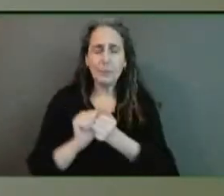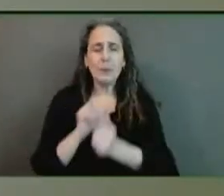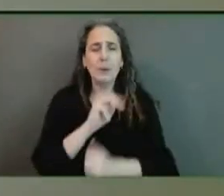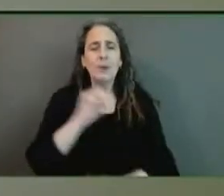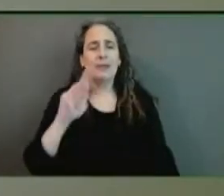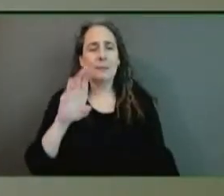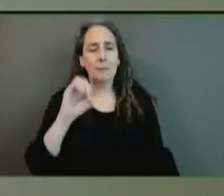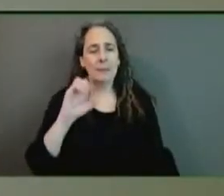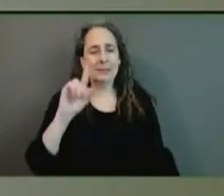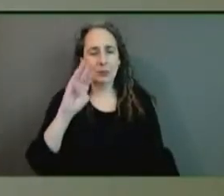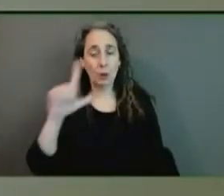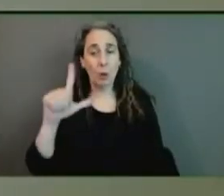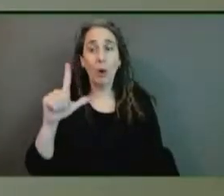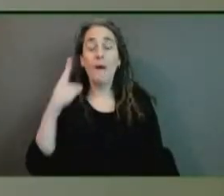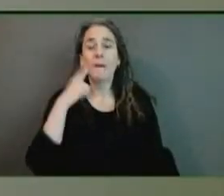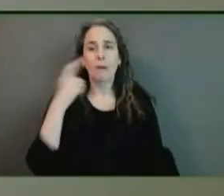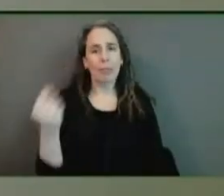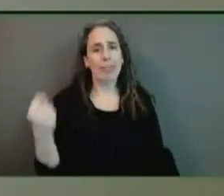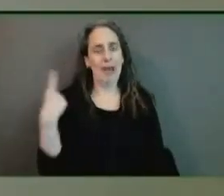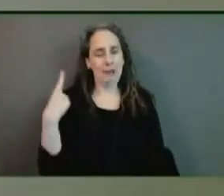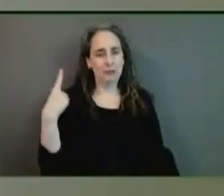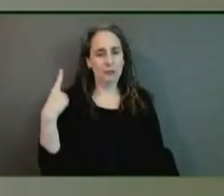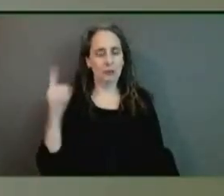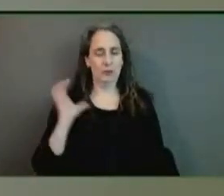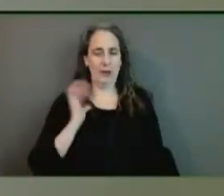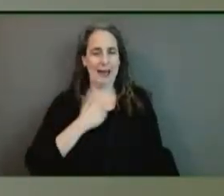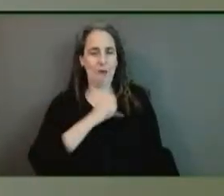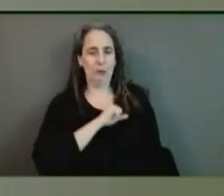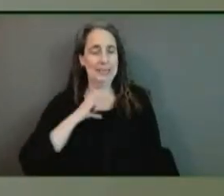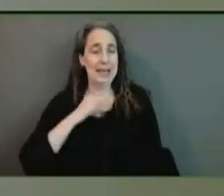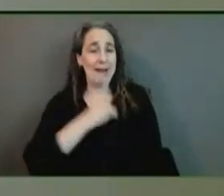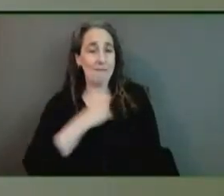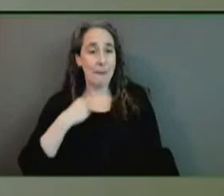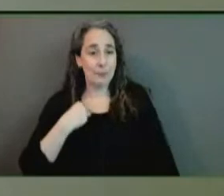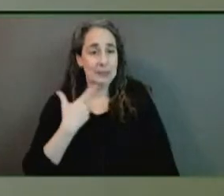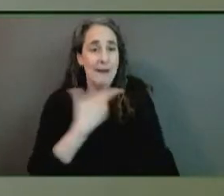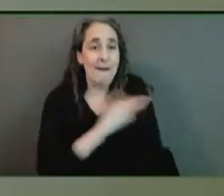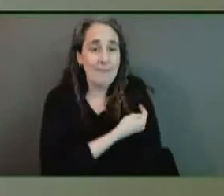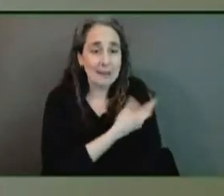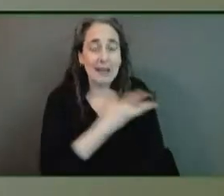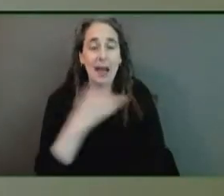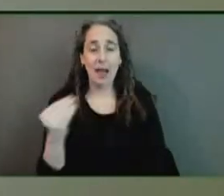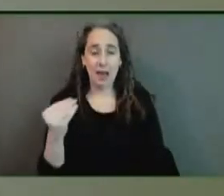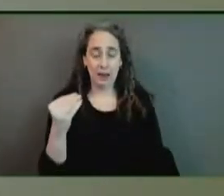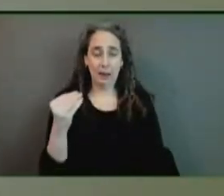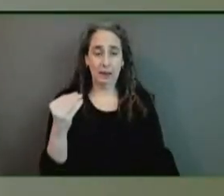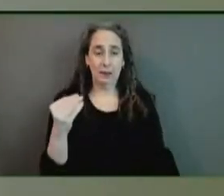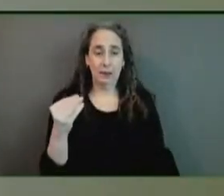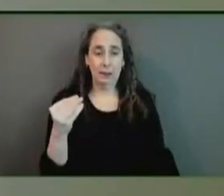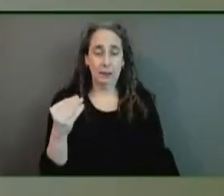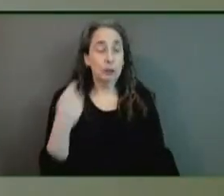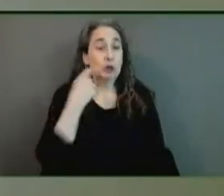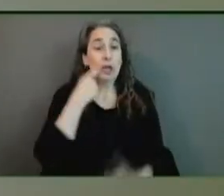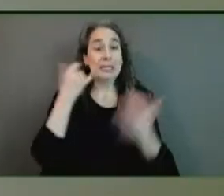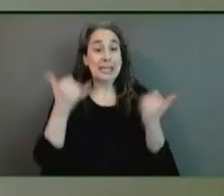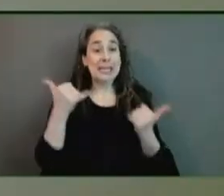we have worked very diligently with Mr O'Donnell last year to